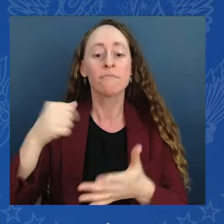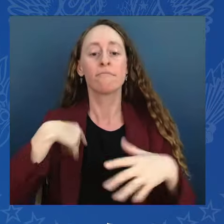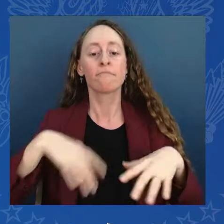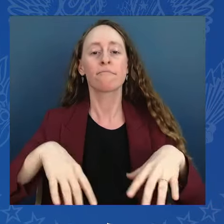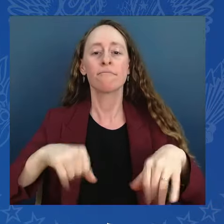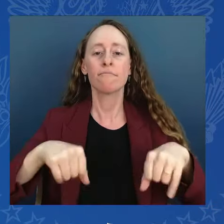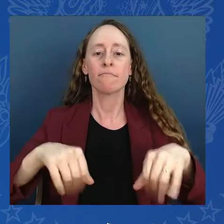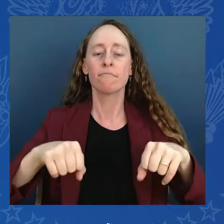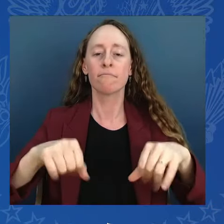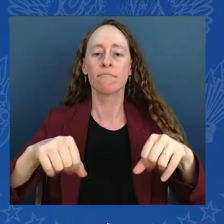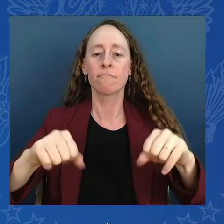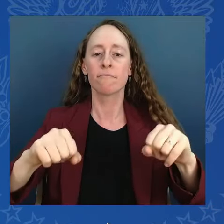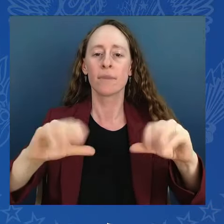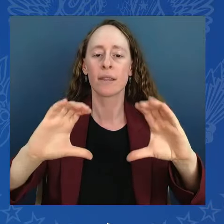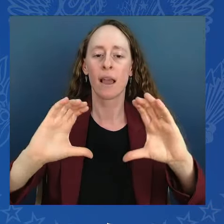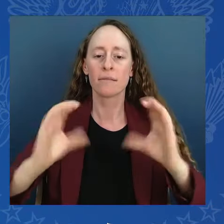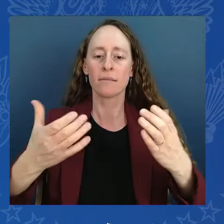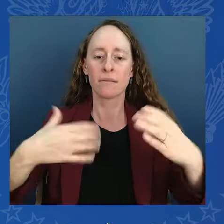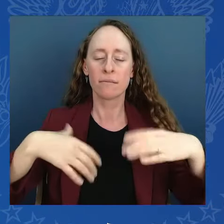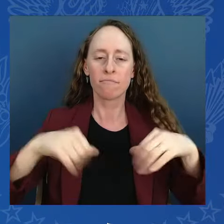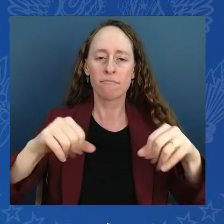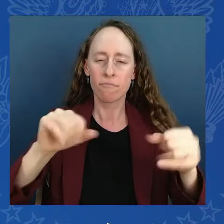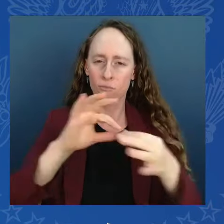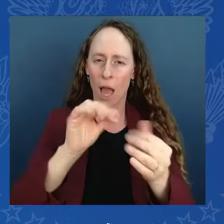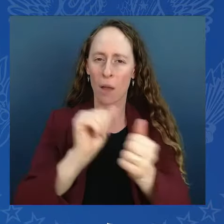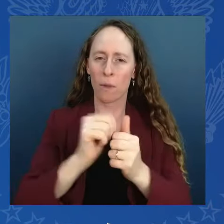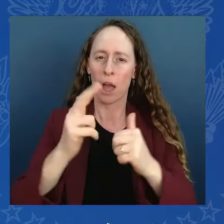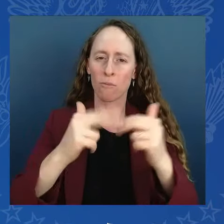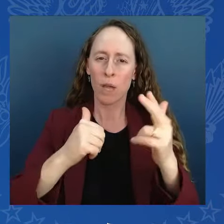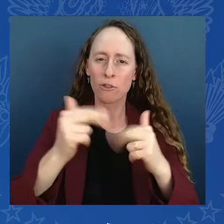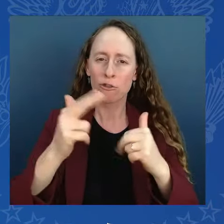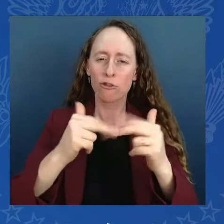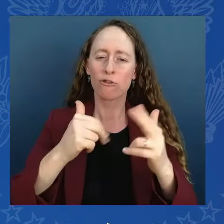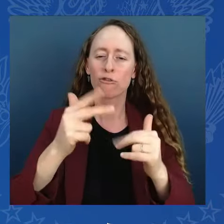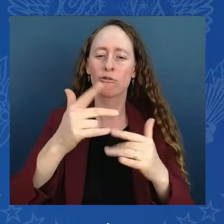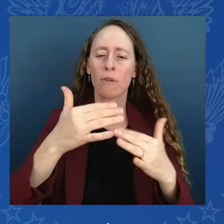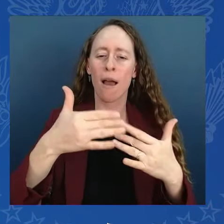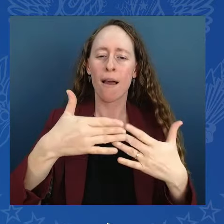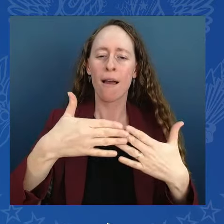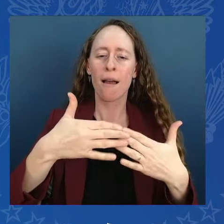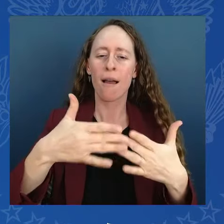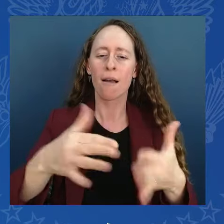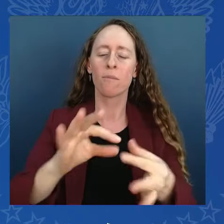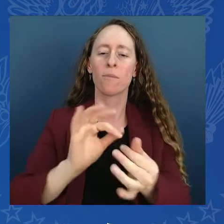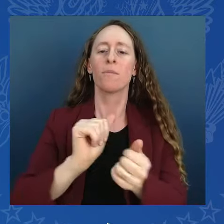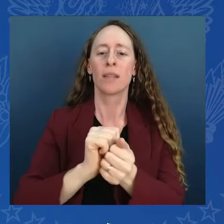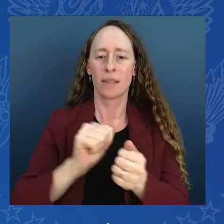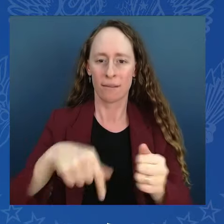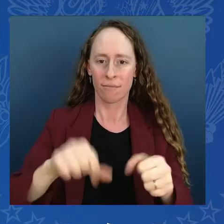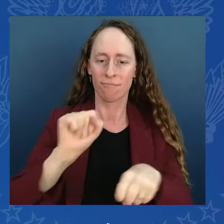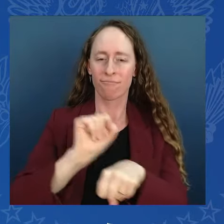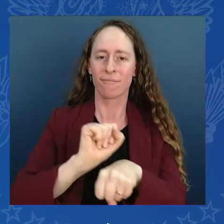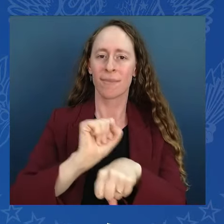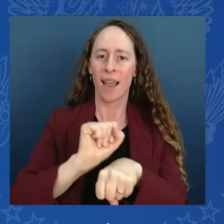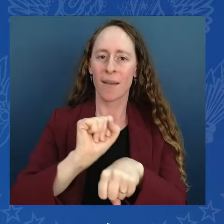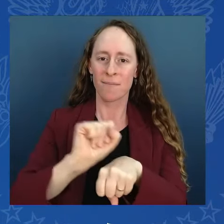which led me to work with NPL and my union Leuna Local 113, and I have since moved from the gas distribution